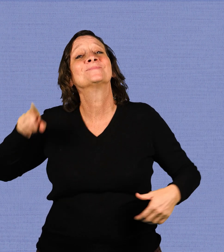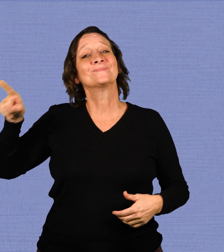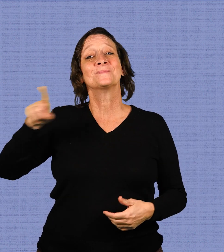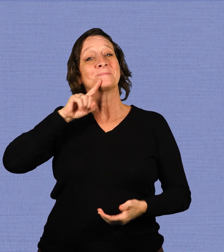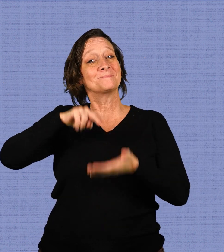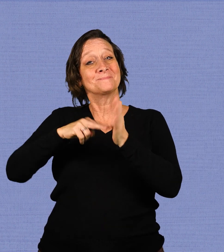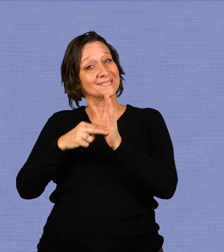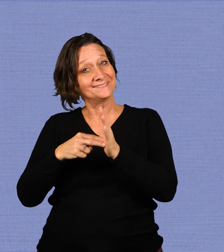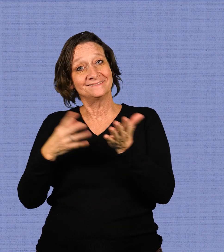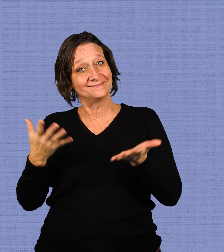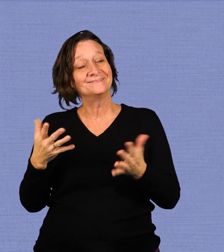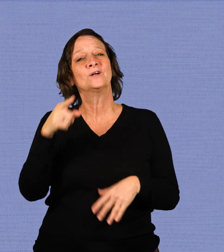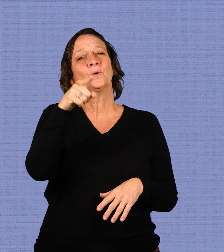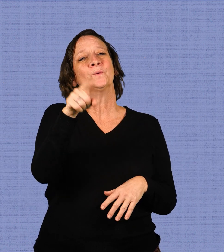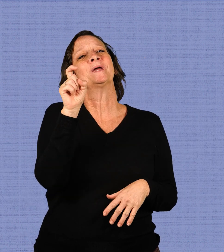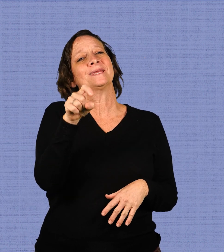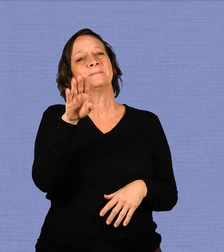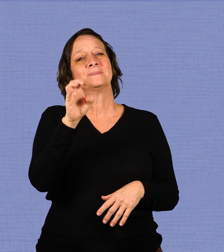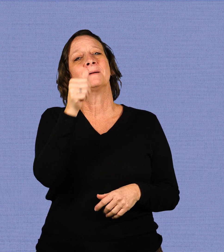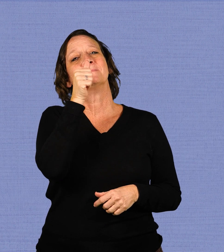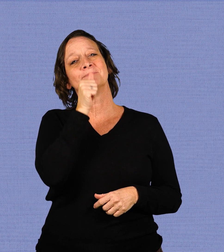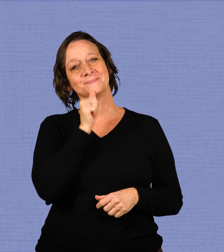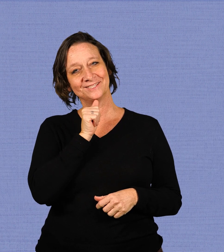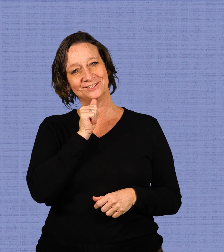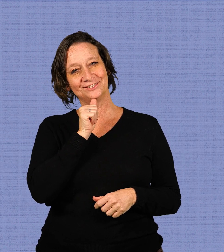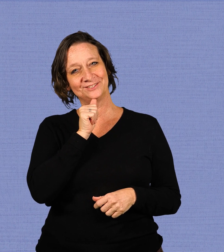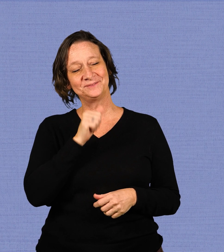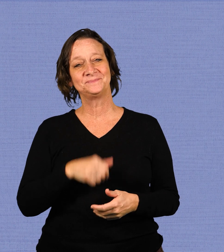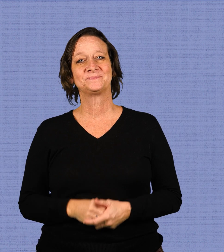he really means that you need to be patient.